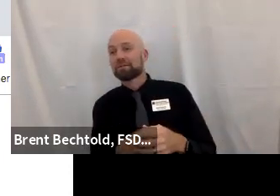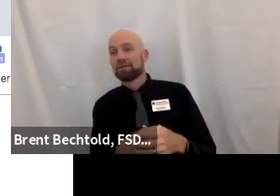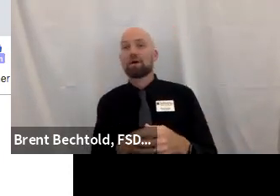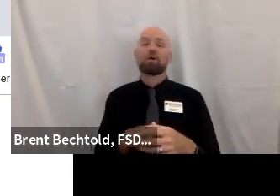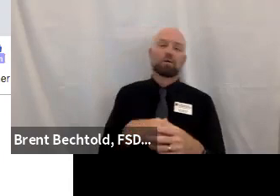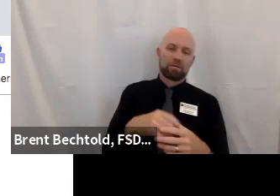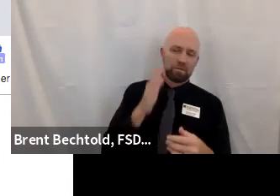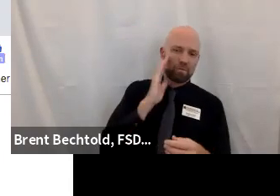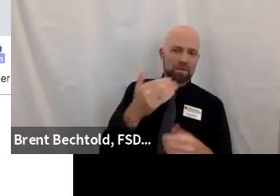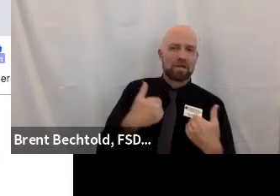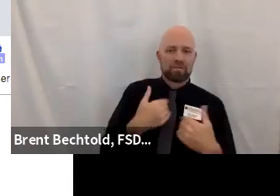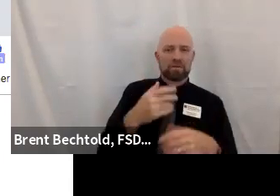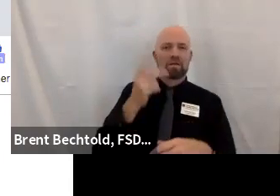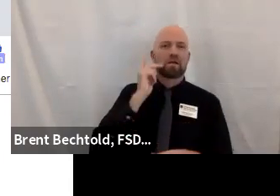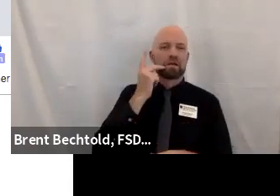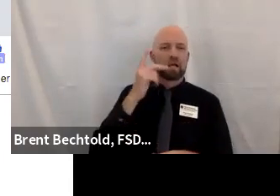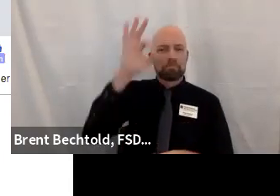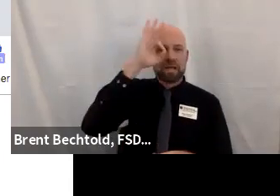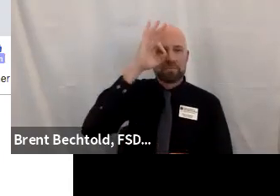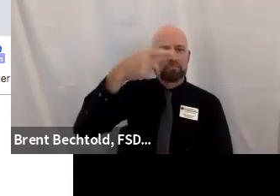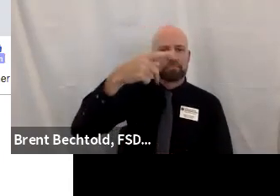You could come approach me then.